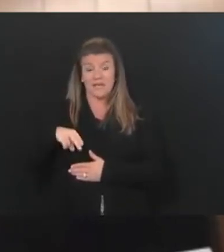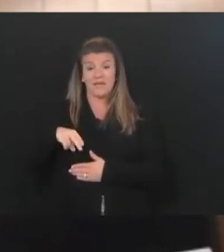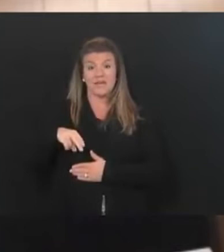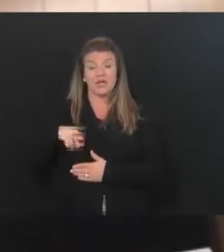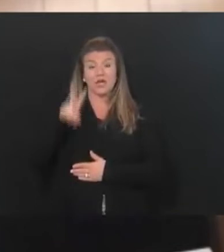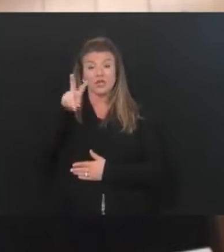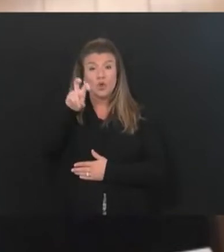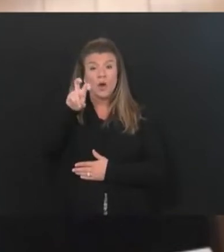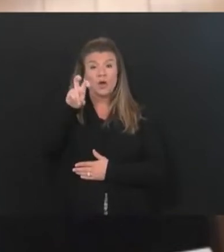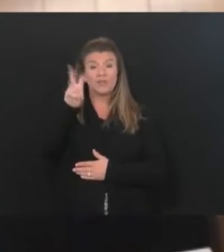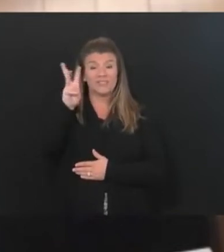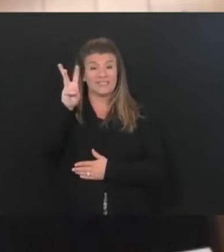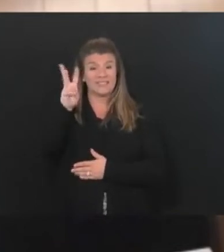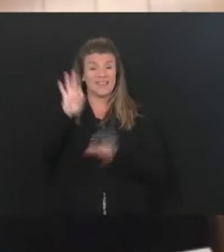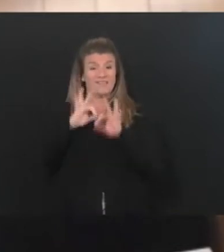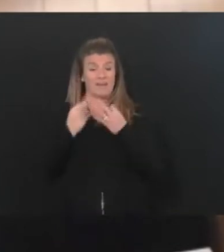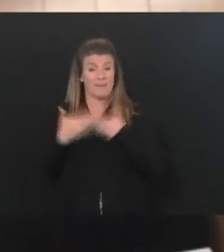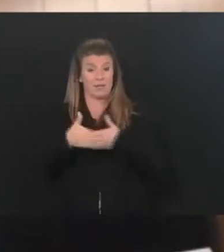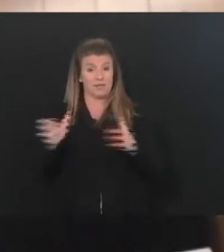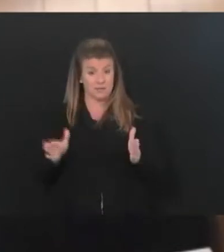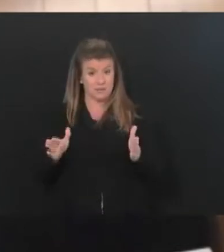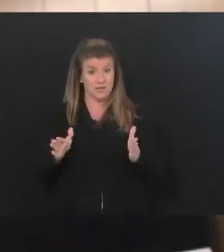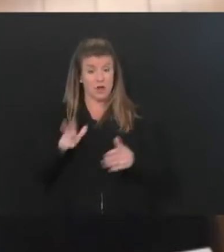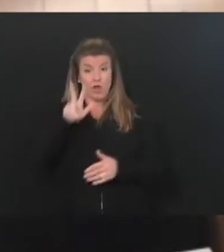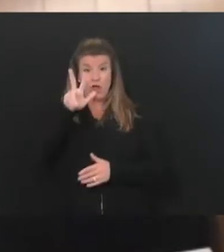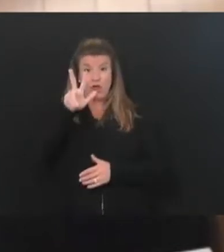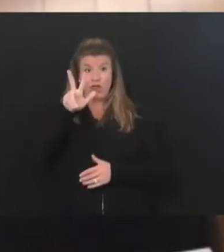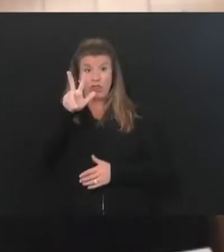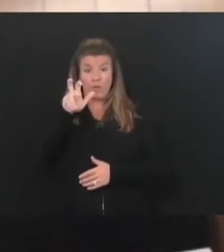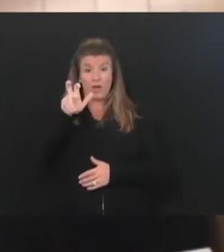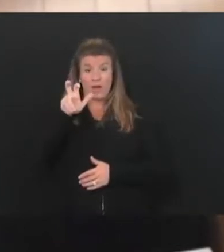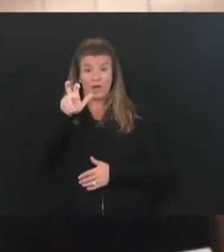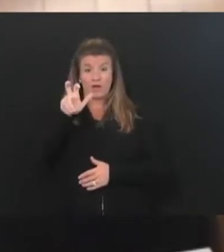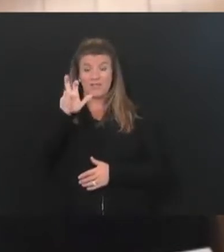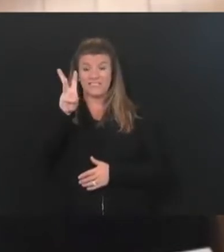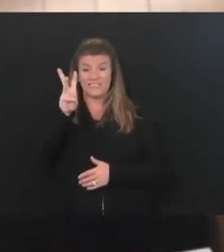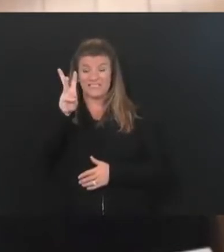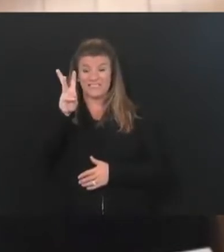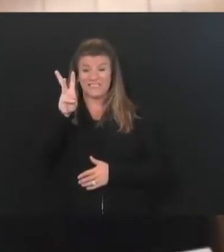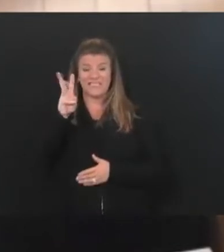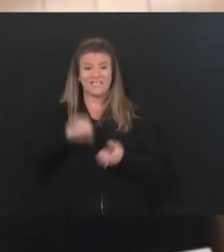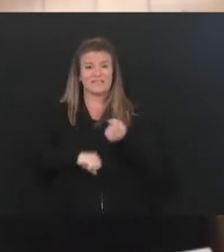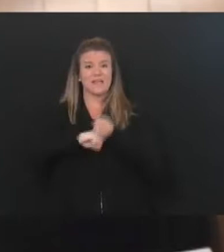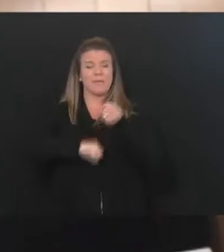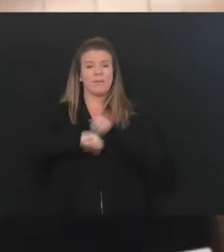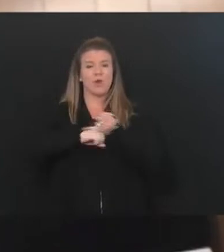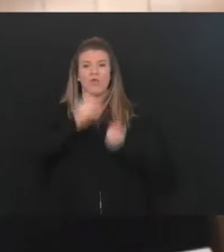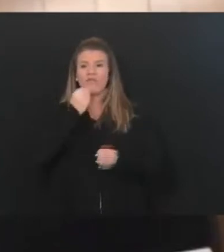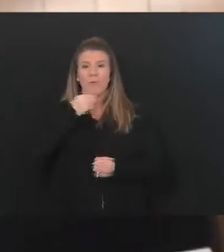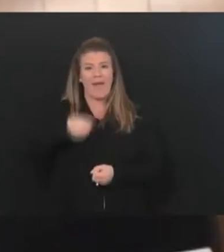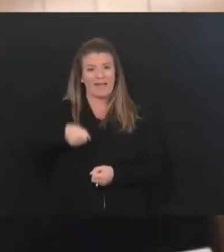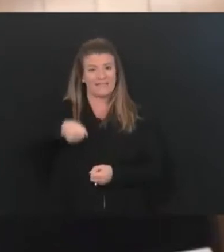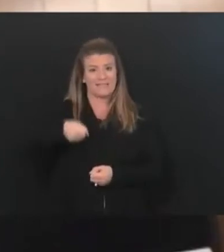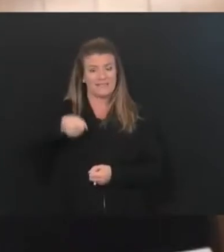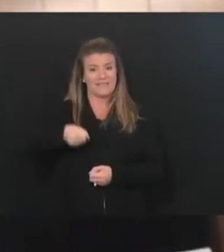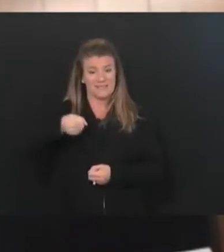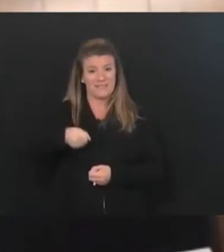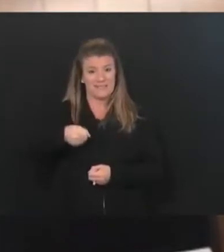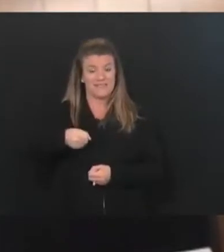MEALS PROVIDED TO WEST VIRGINIANS DURING THIS TIME. IN THE LAST 24 HOURS, IN